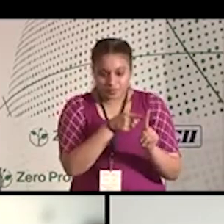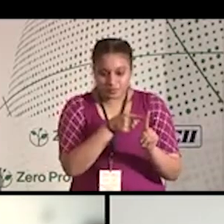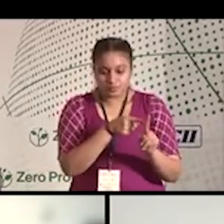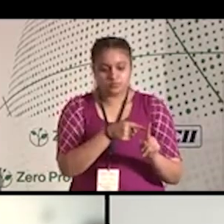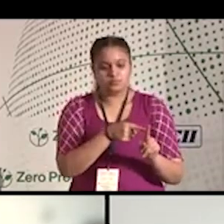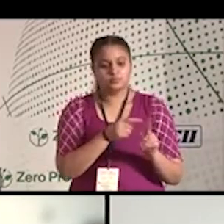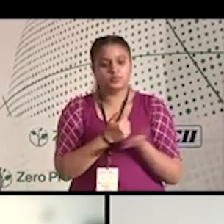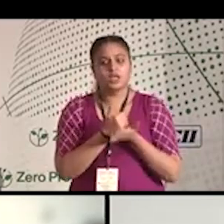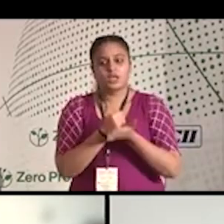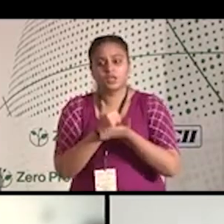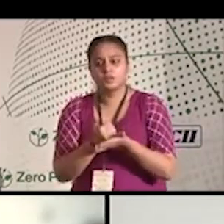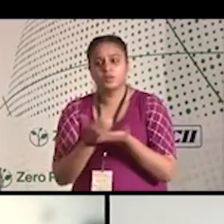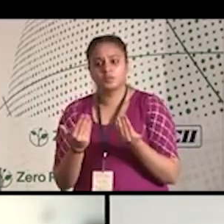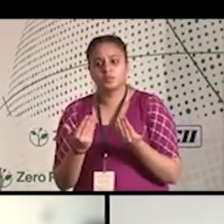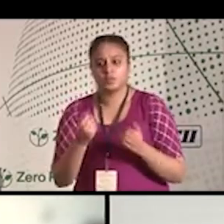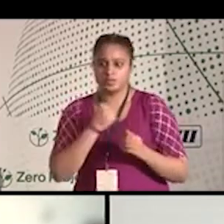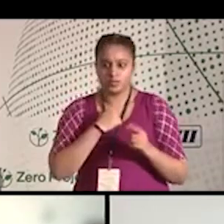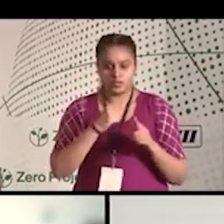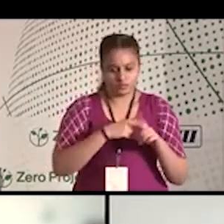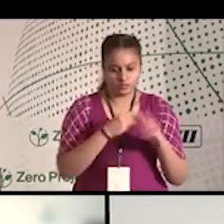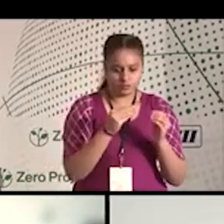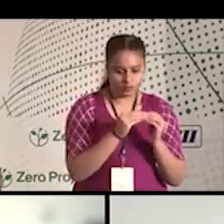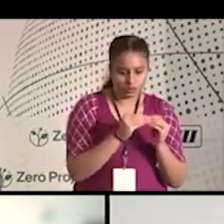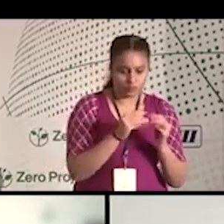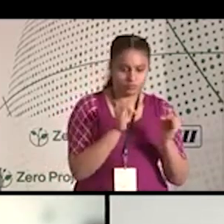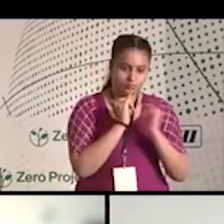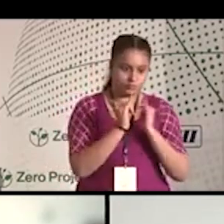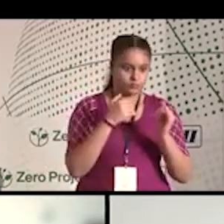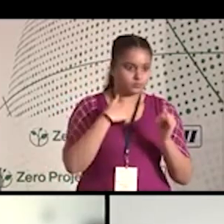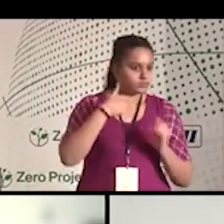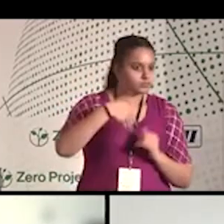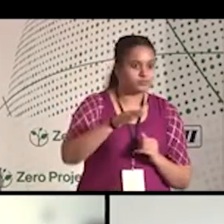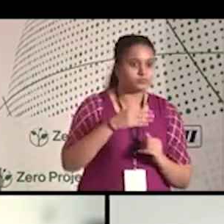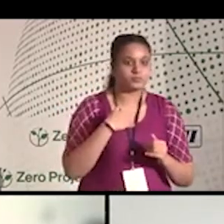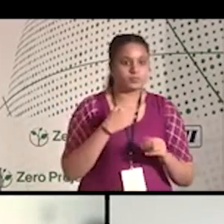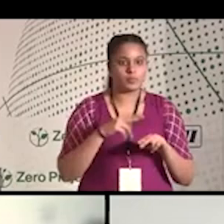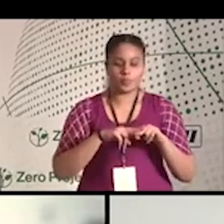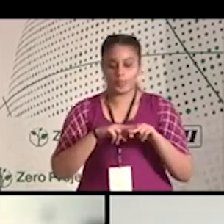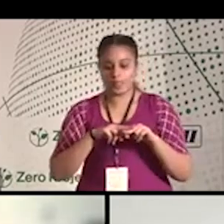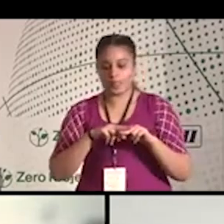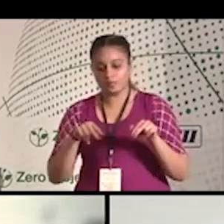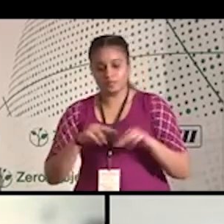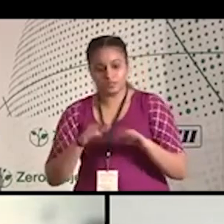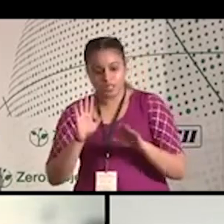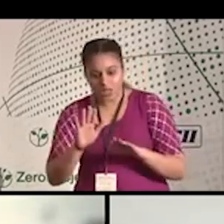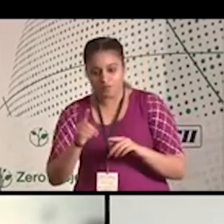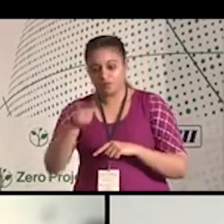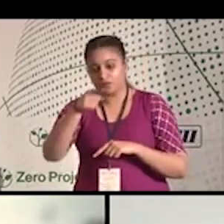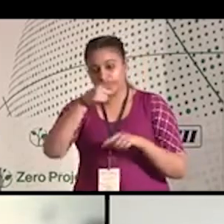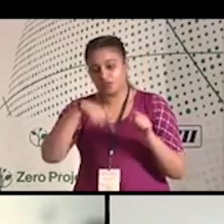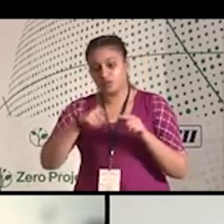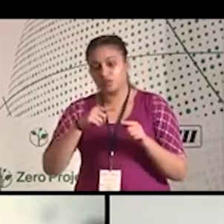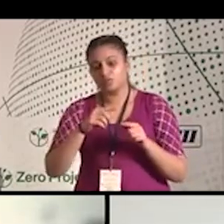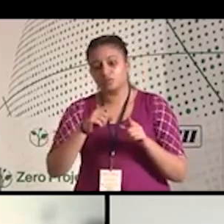So If I go into a job interview and I say that I have a disability and the employer says we don't hire disabled people,